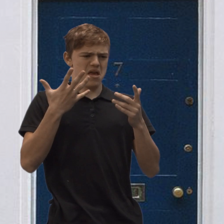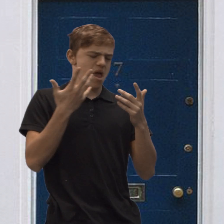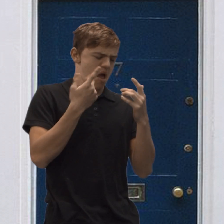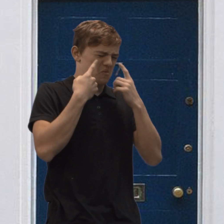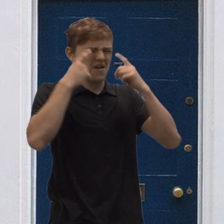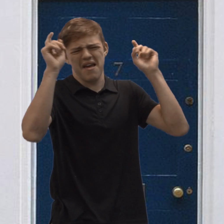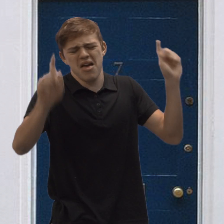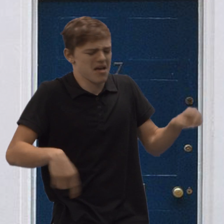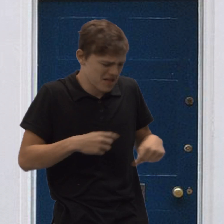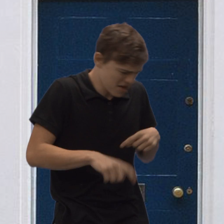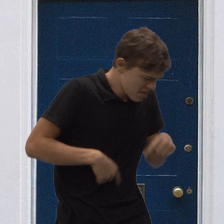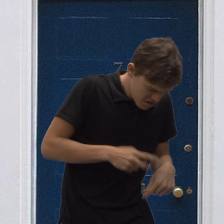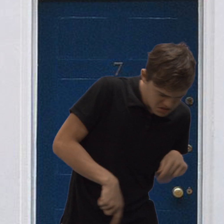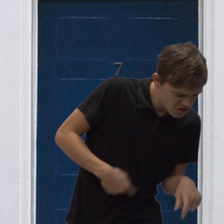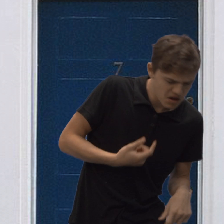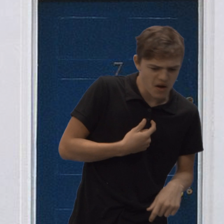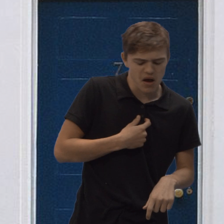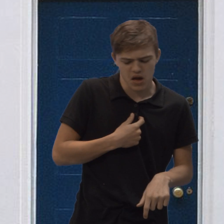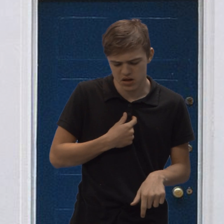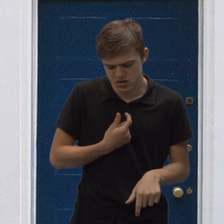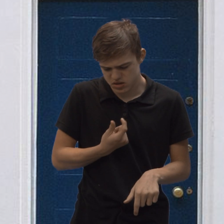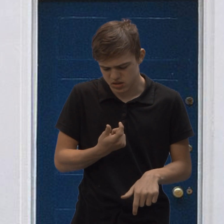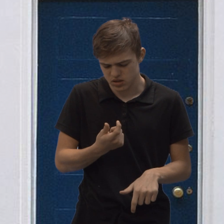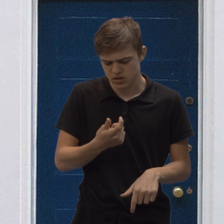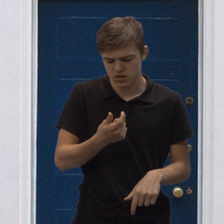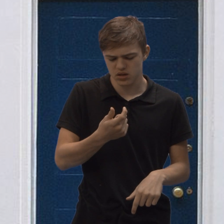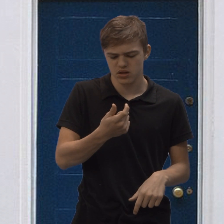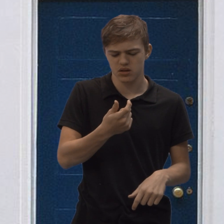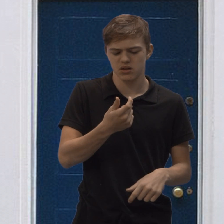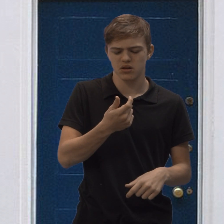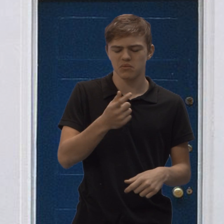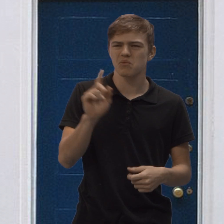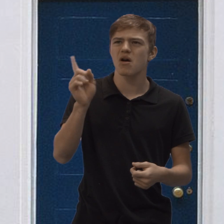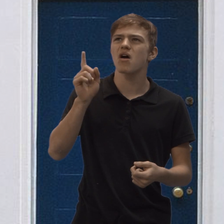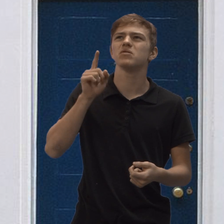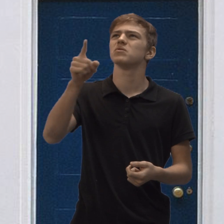Ben was confused, he didn't understand. He began to cry. He stumbled about when he reached and felt the locket.